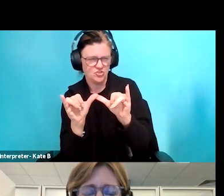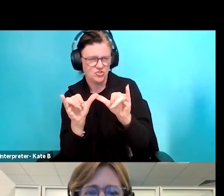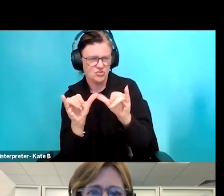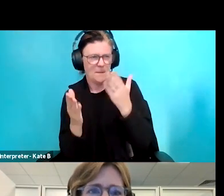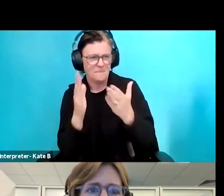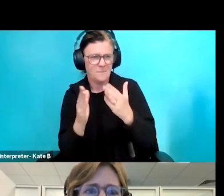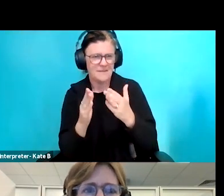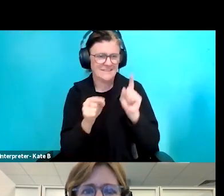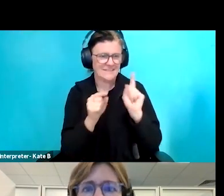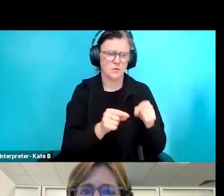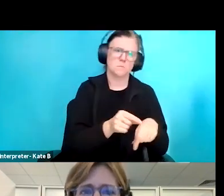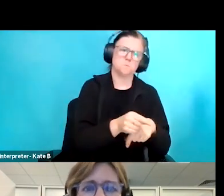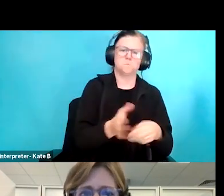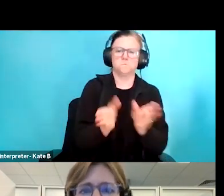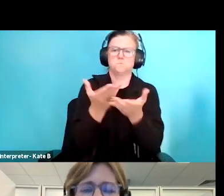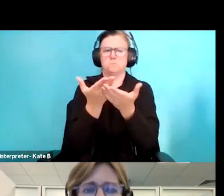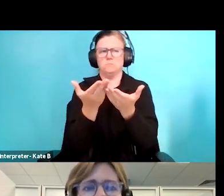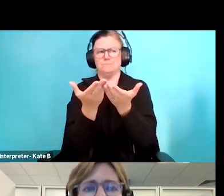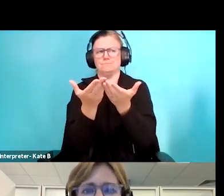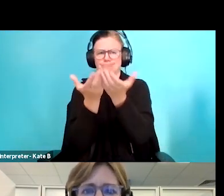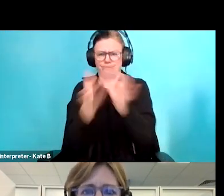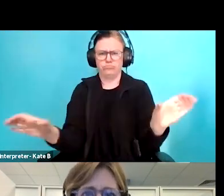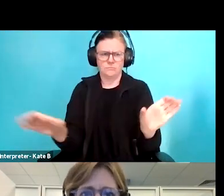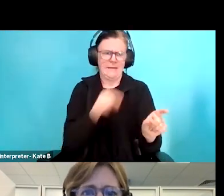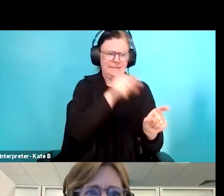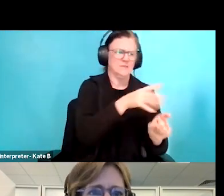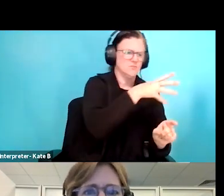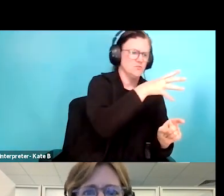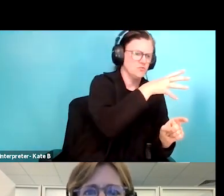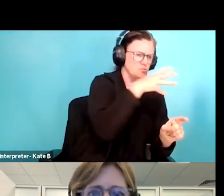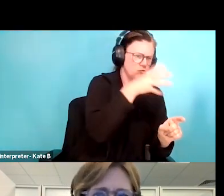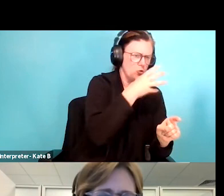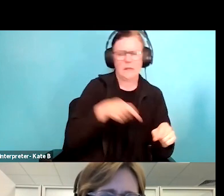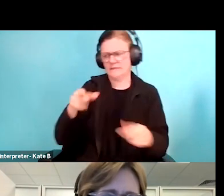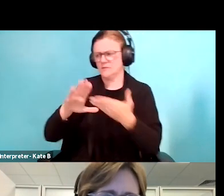construct but there’s gradients or other ways to capture so I’ll let both of you respond.